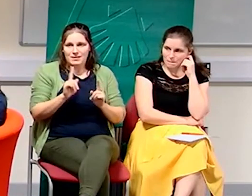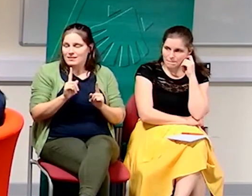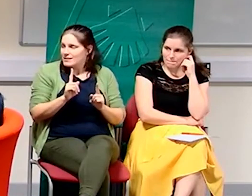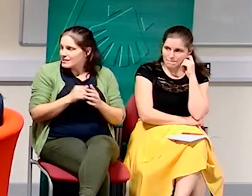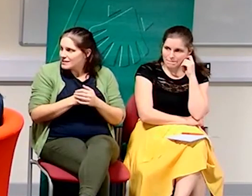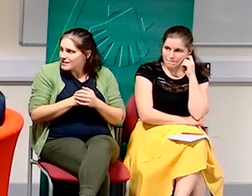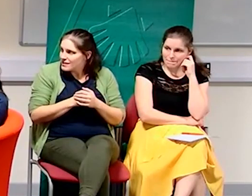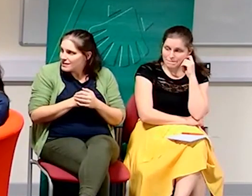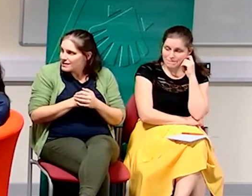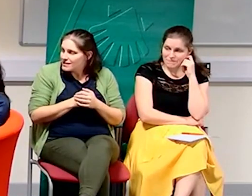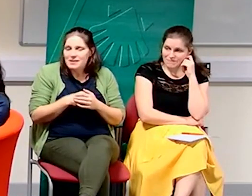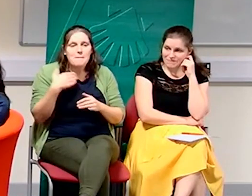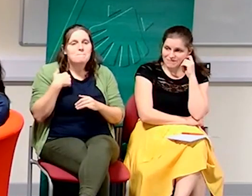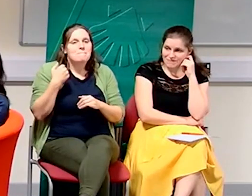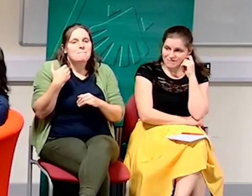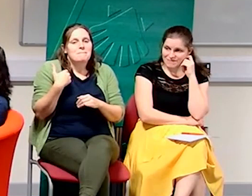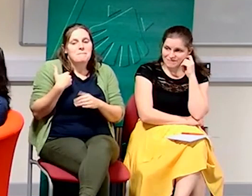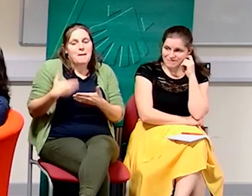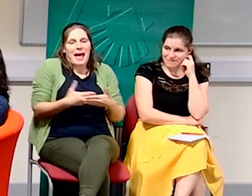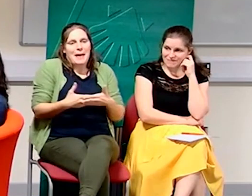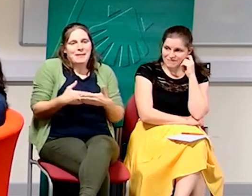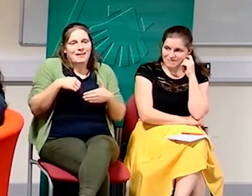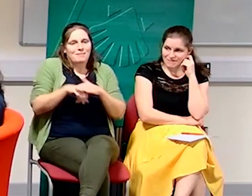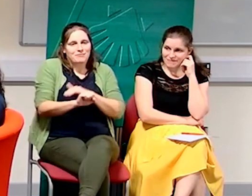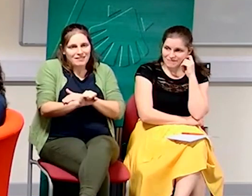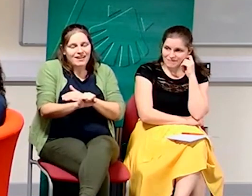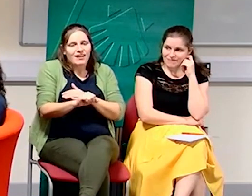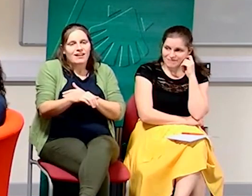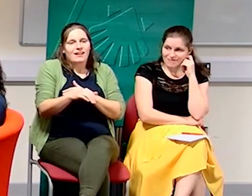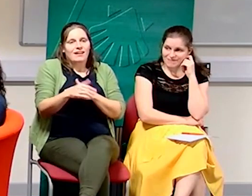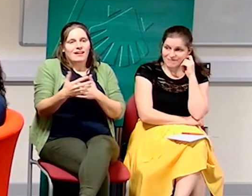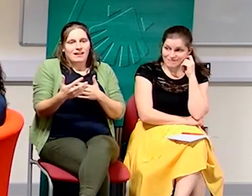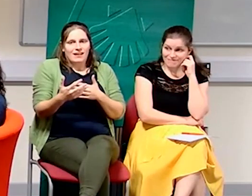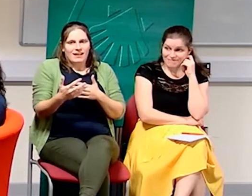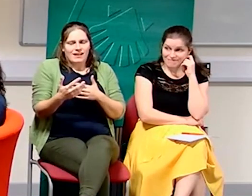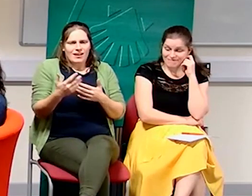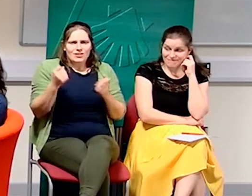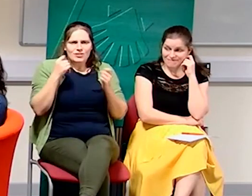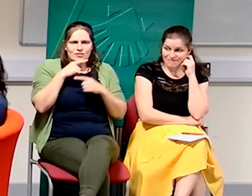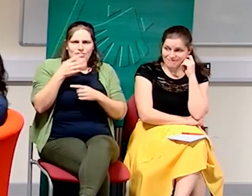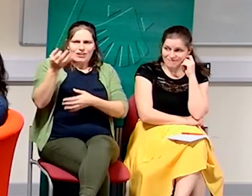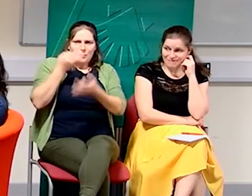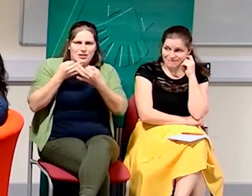my last baby um because you get some odd questions when you're in a wheelchair um